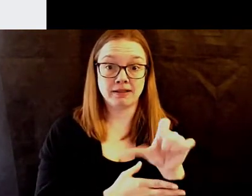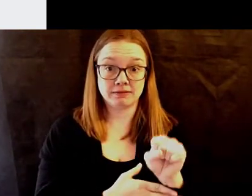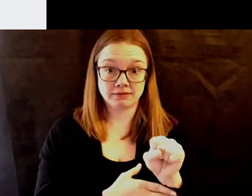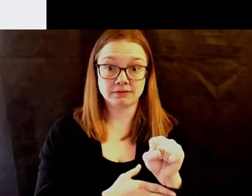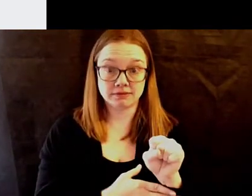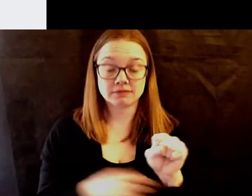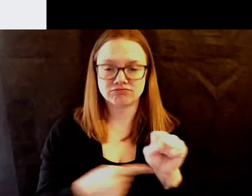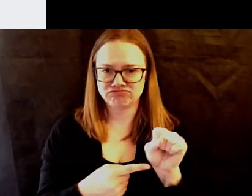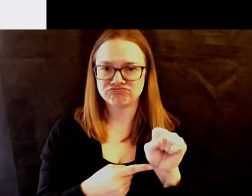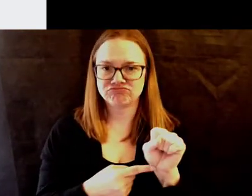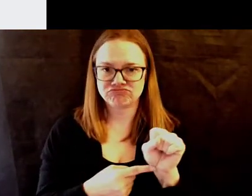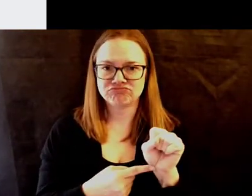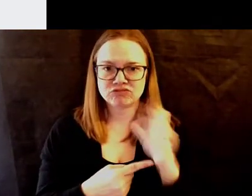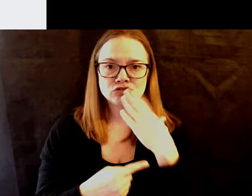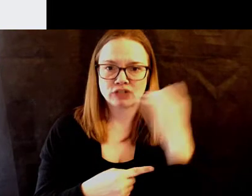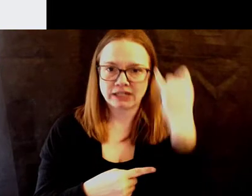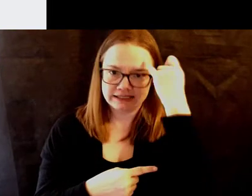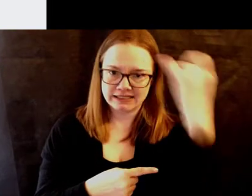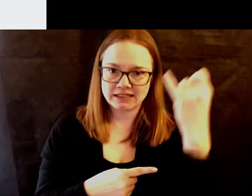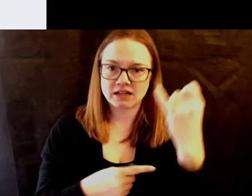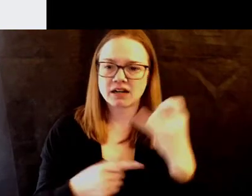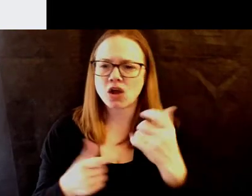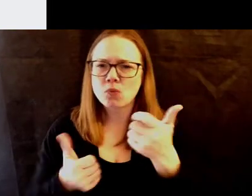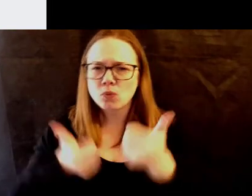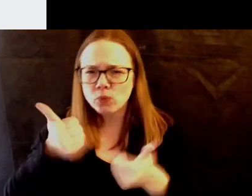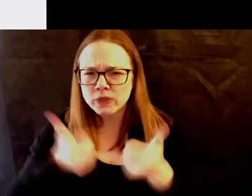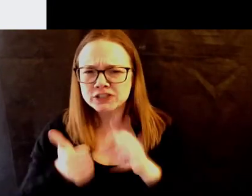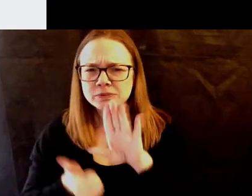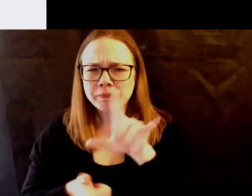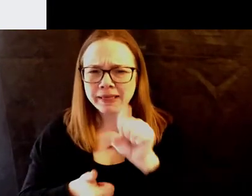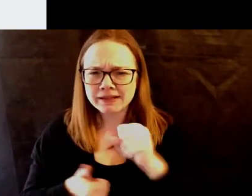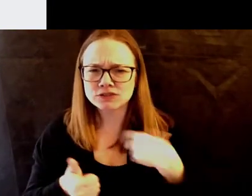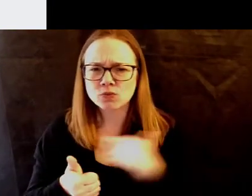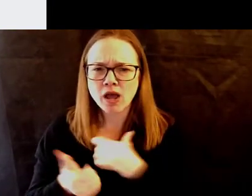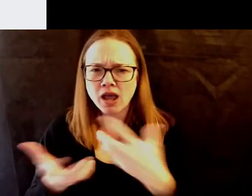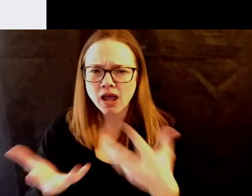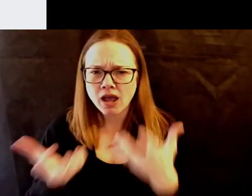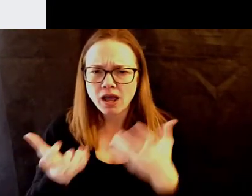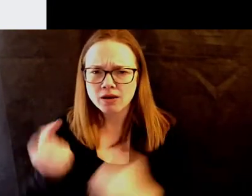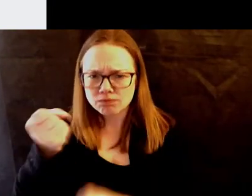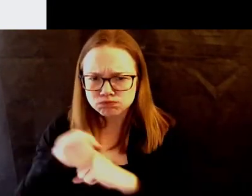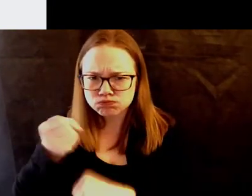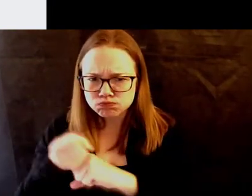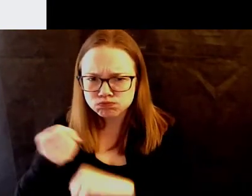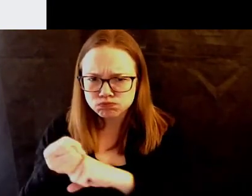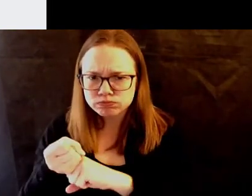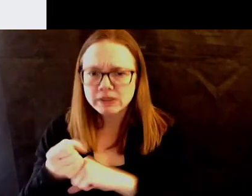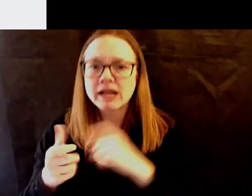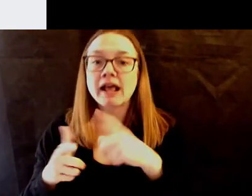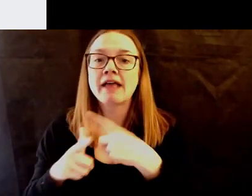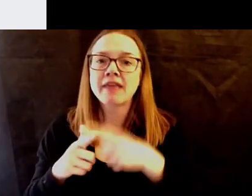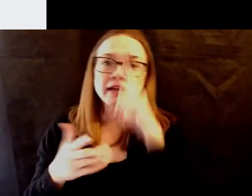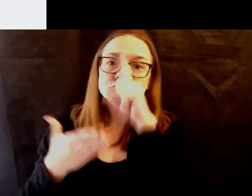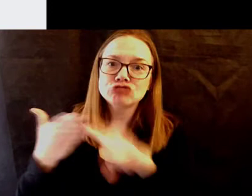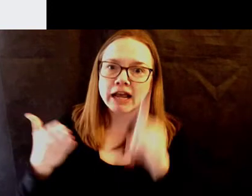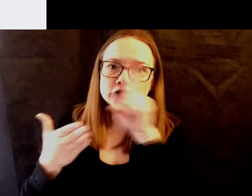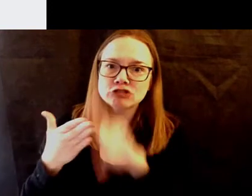for yourself which bills do I want to be an advocate on. And then just getting in the habit of check